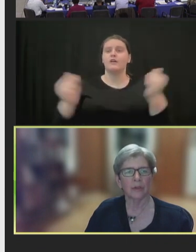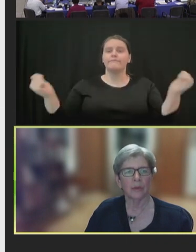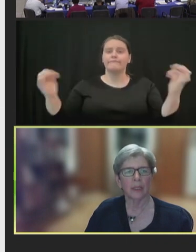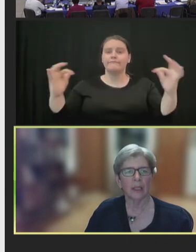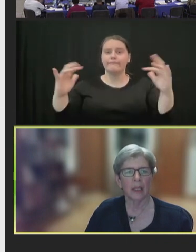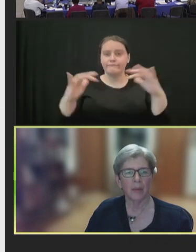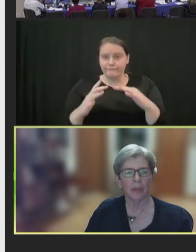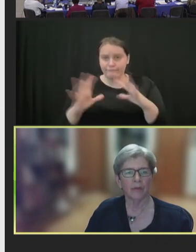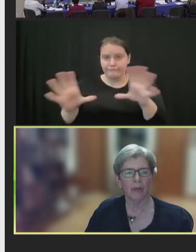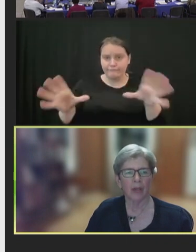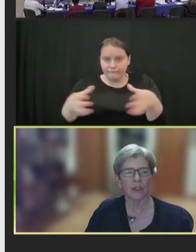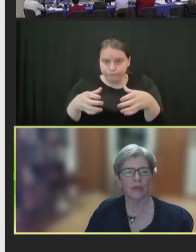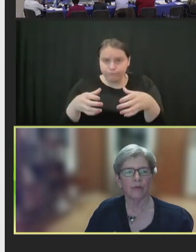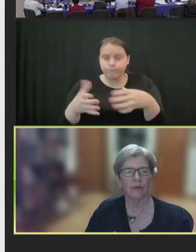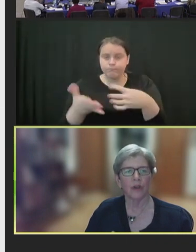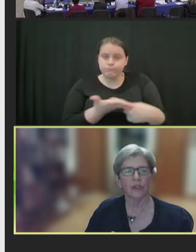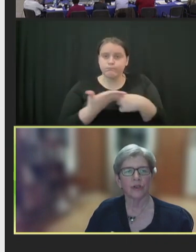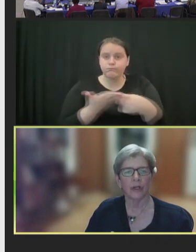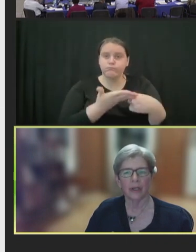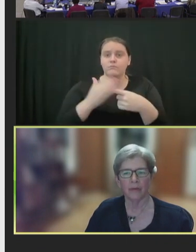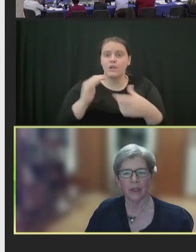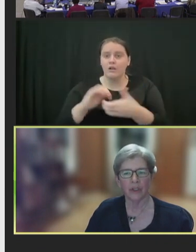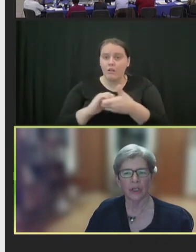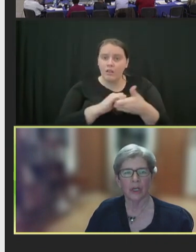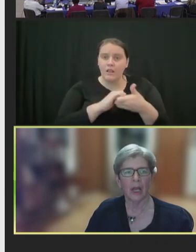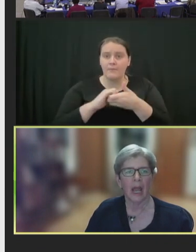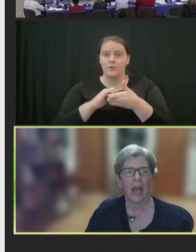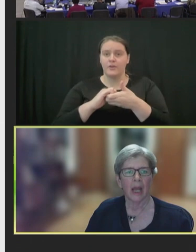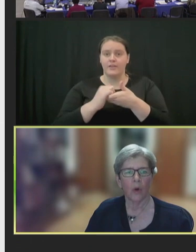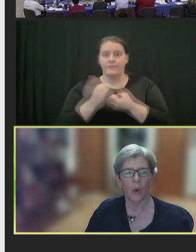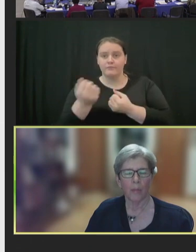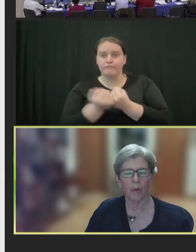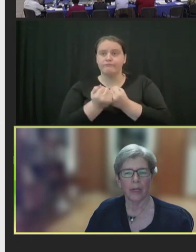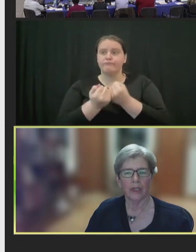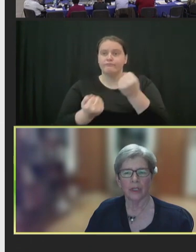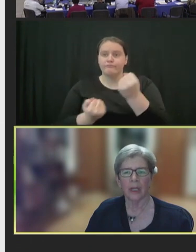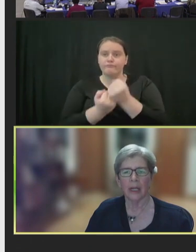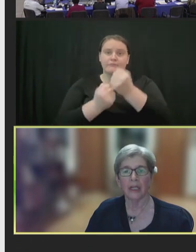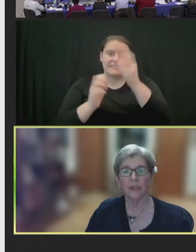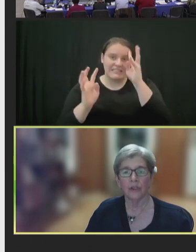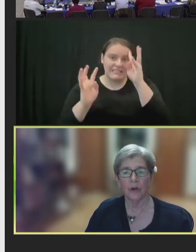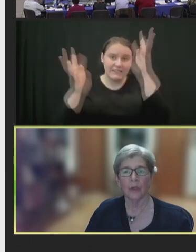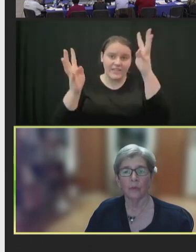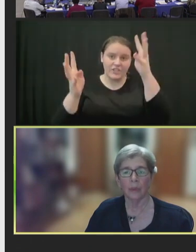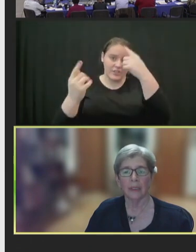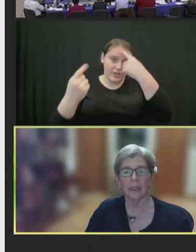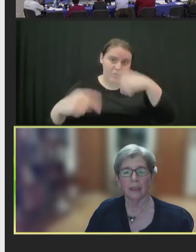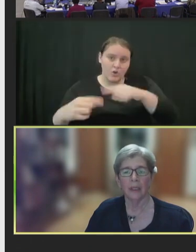in a collaborative fashion, foster innovation and cooperation. And it started really,